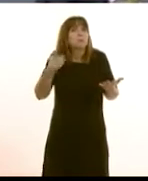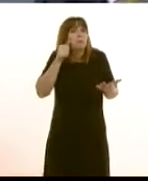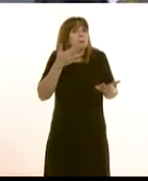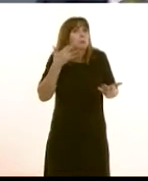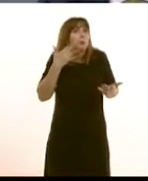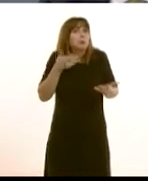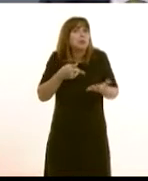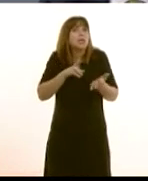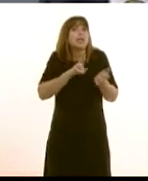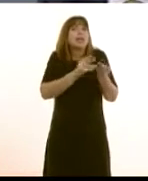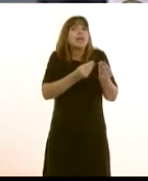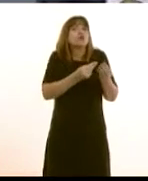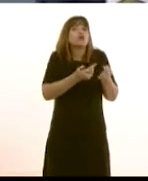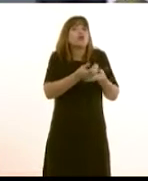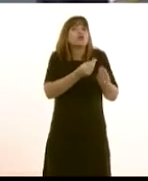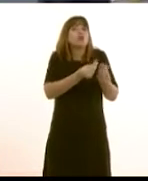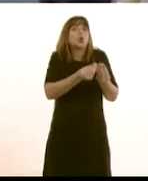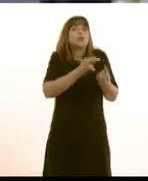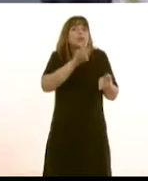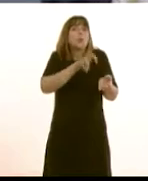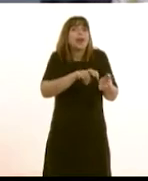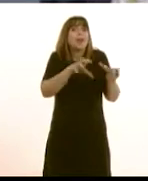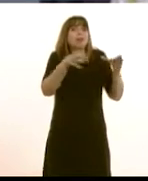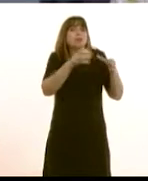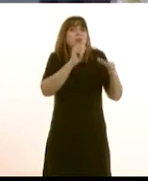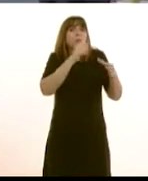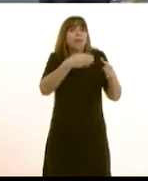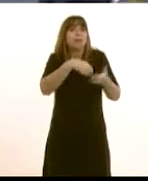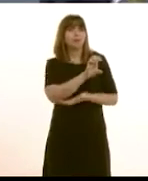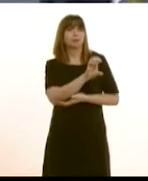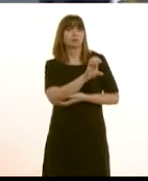to when Natural Resources Wales are likely to issue a licence for that lagoon to go ahead?